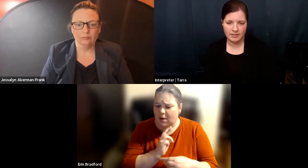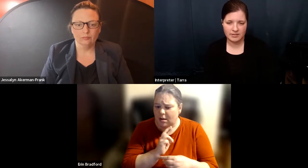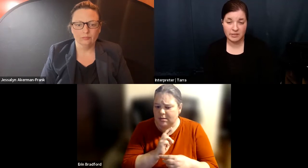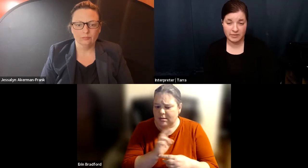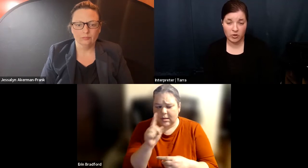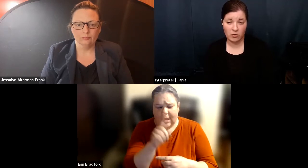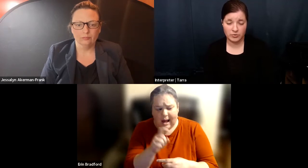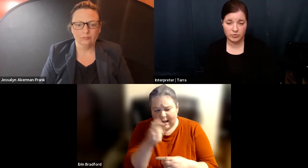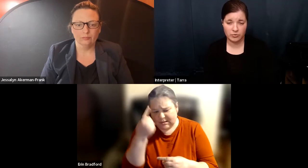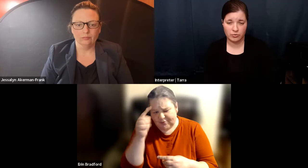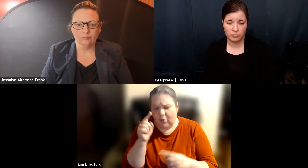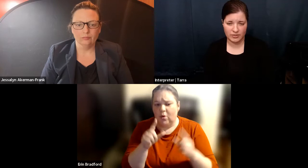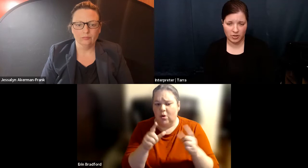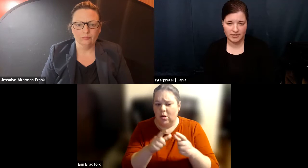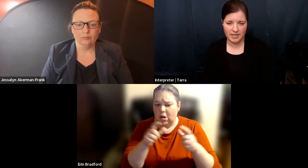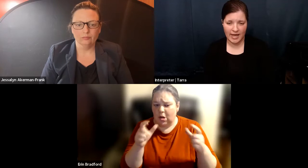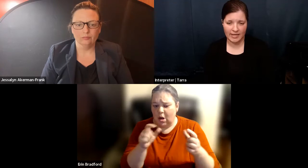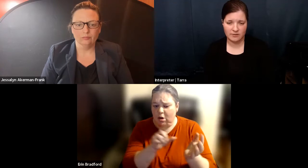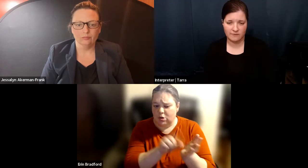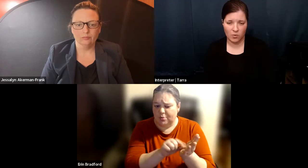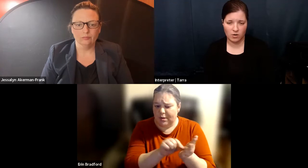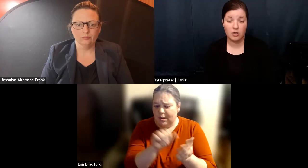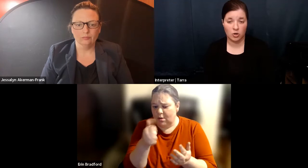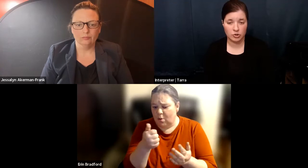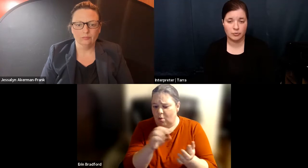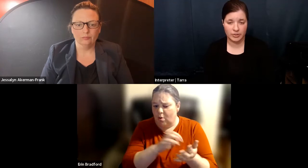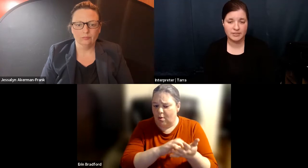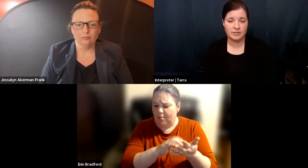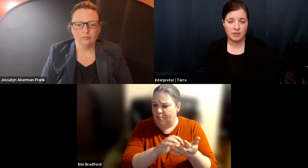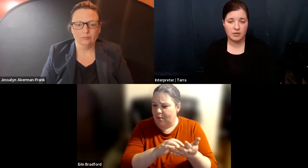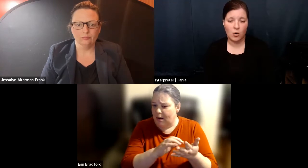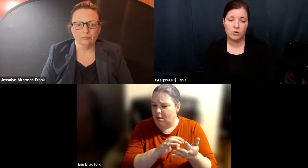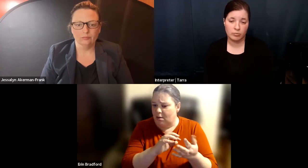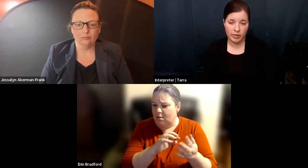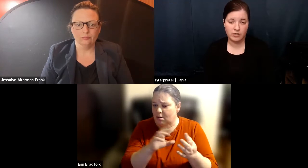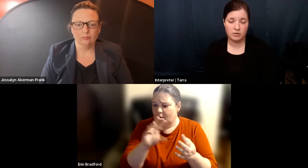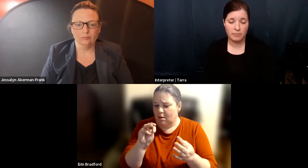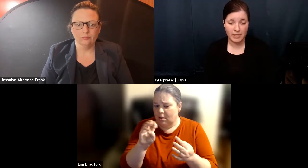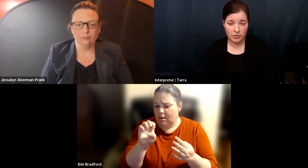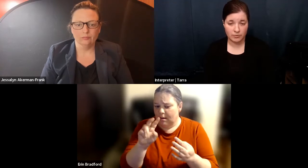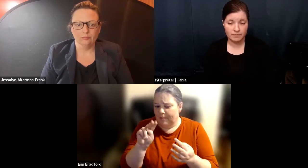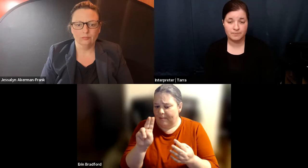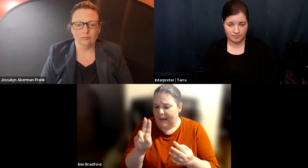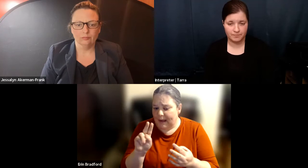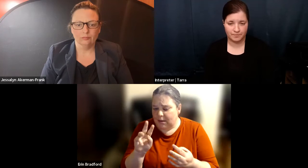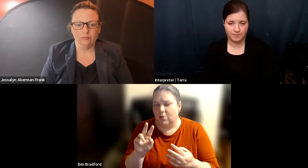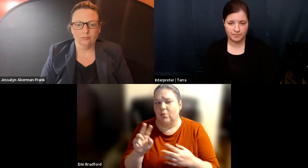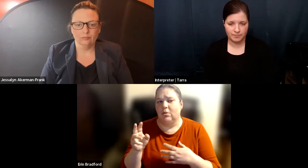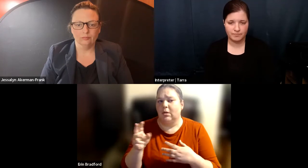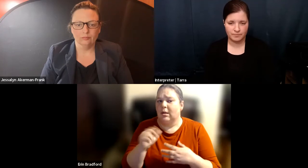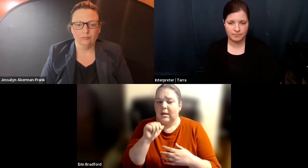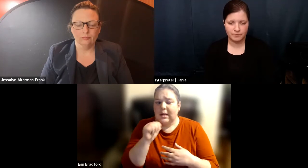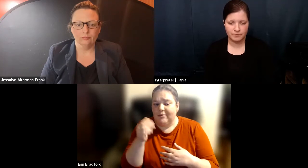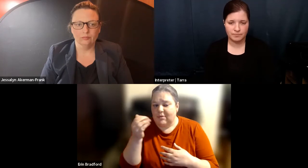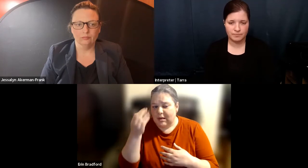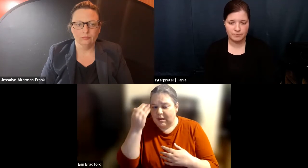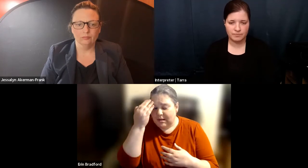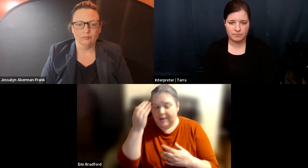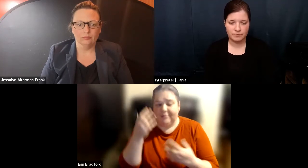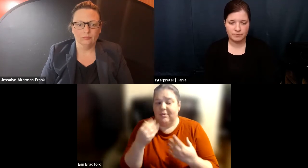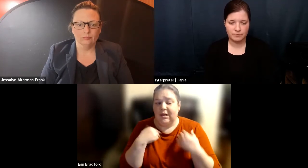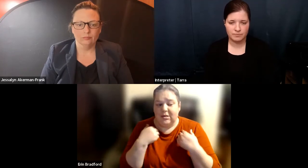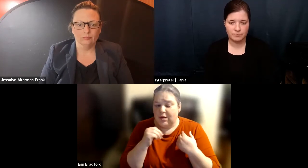Someone mentioned about restaurants.